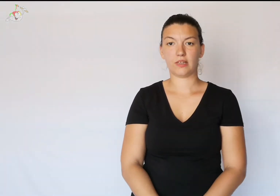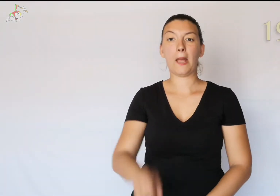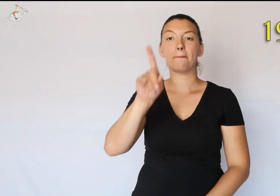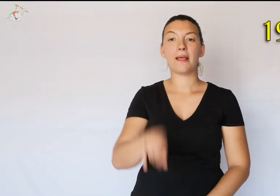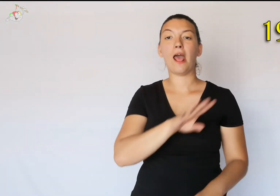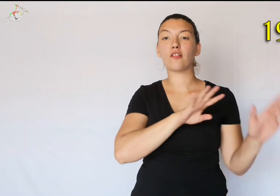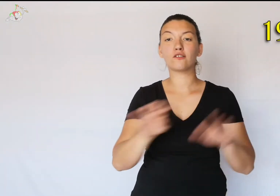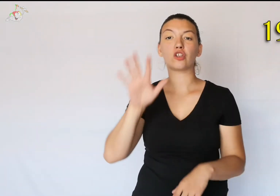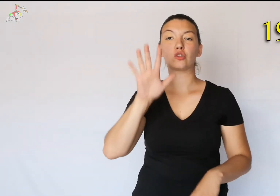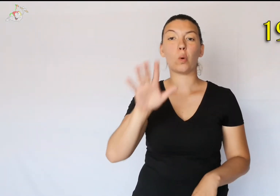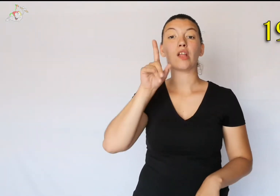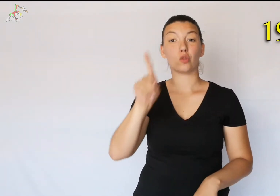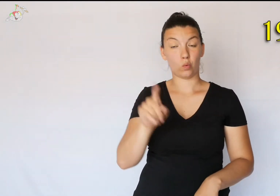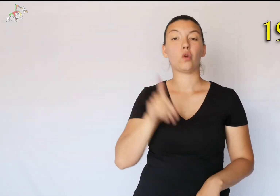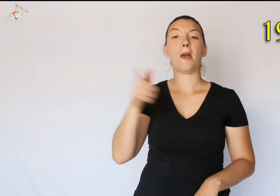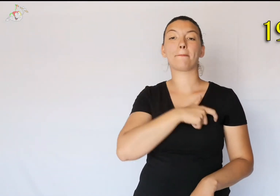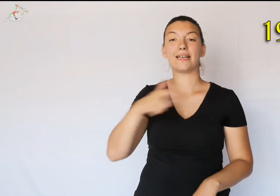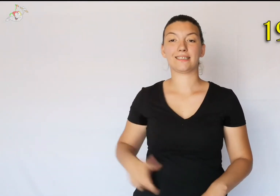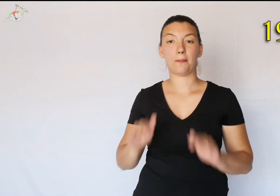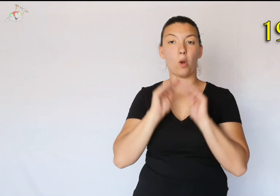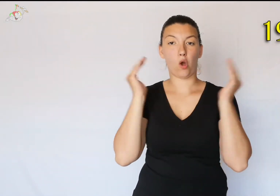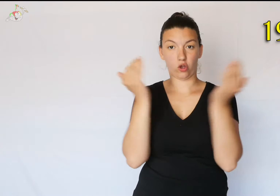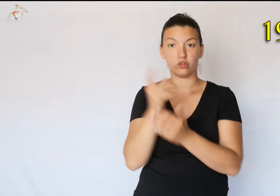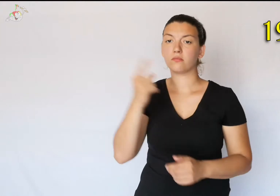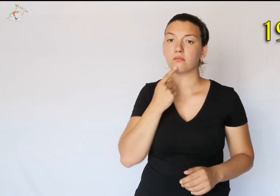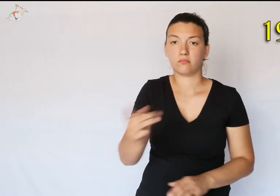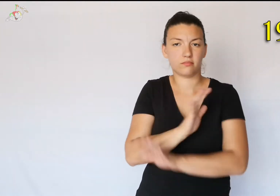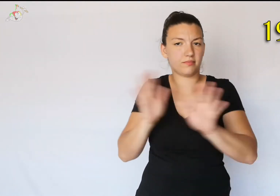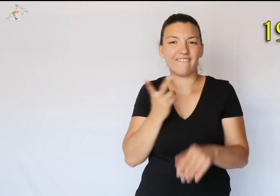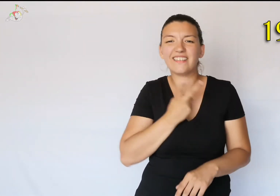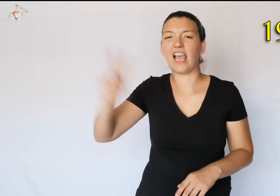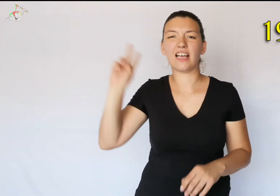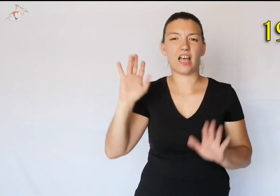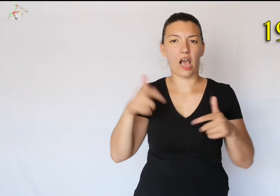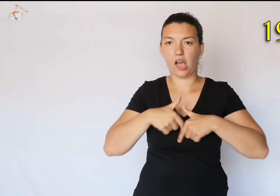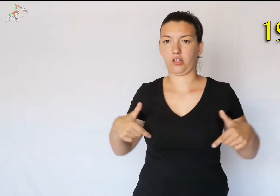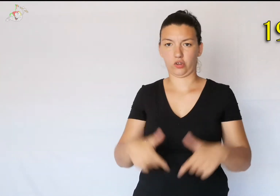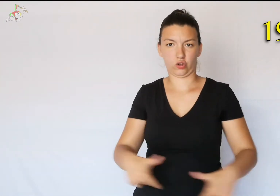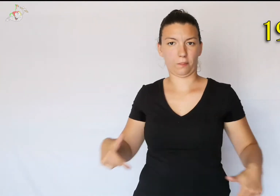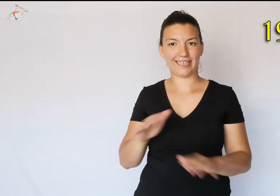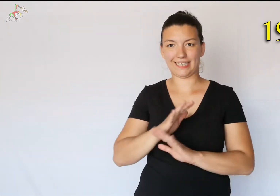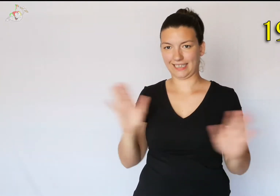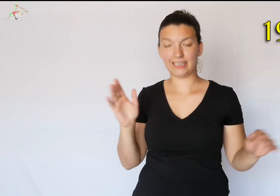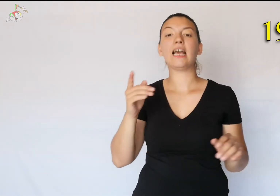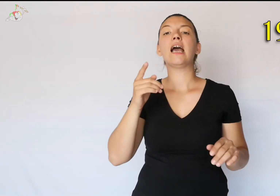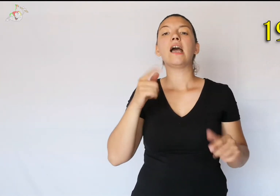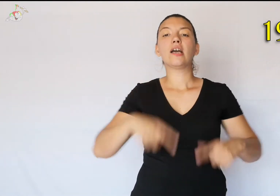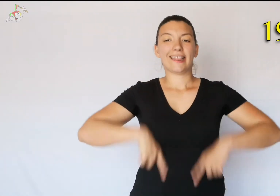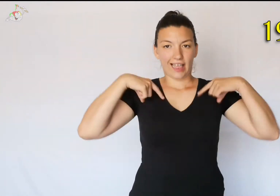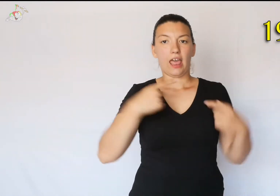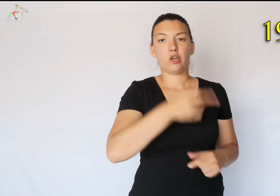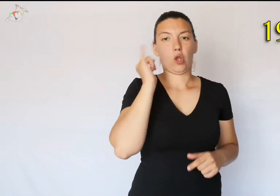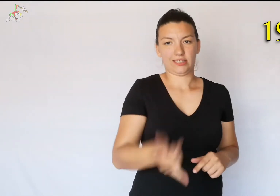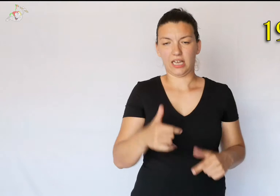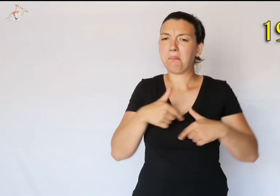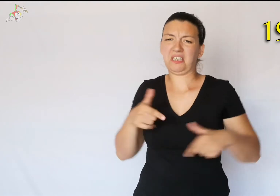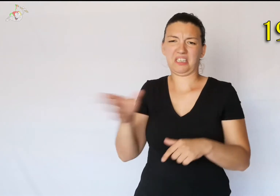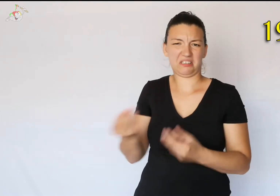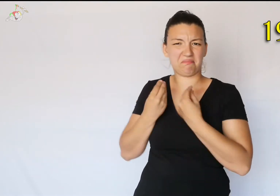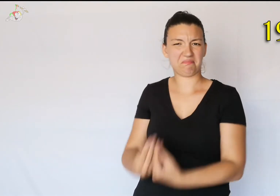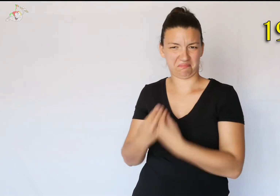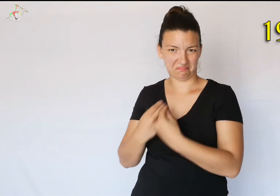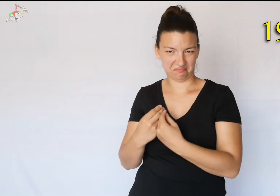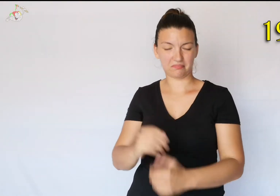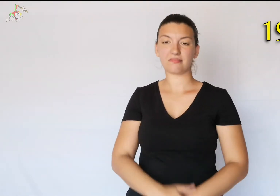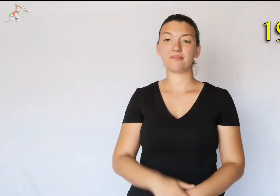In 1951 Miss World banned the bikini, favoring the one-piece swimsuit and criticizing the two-piece one.